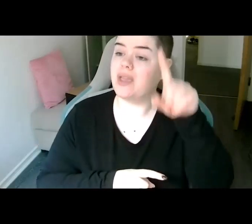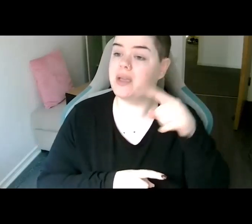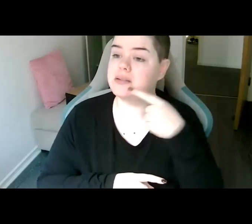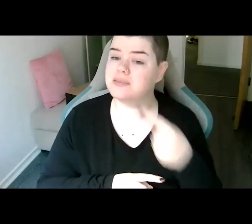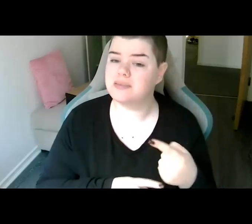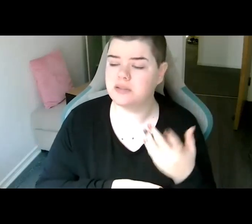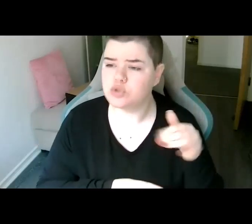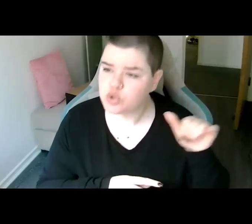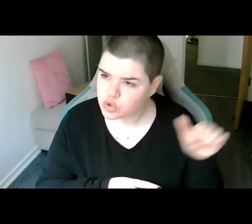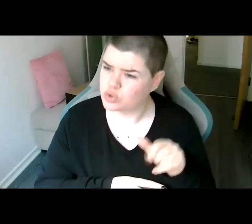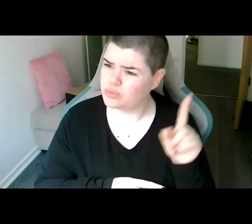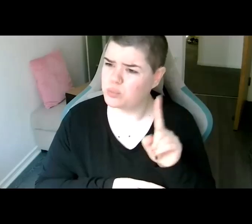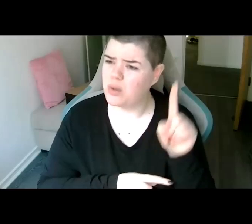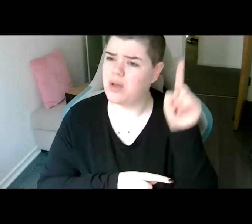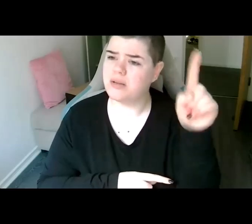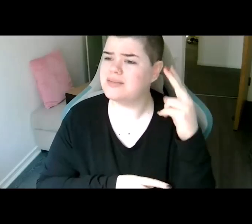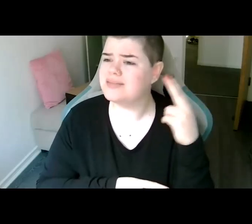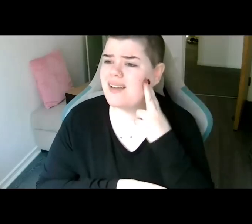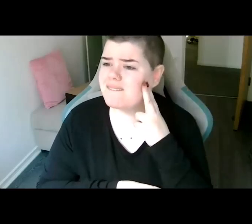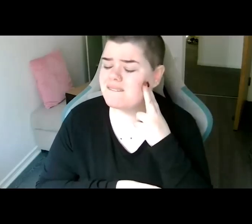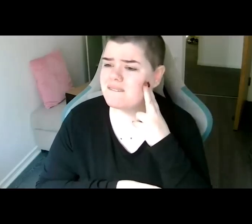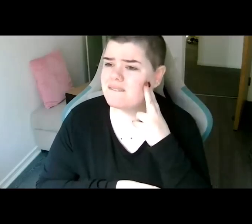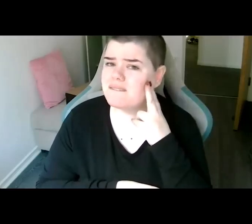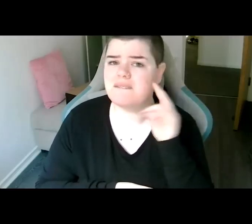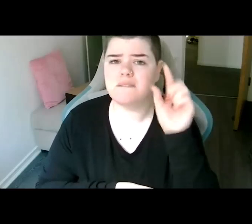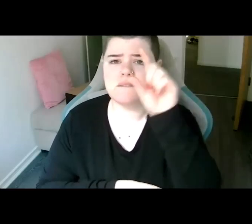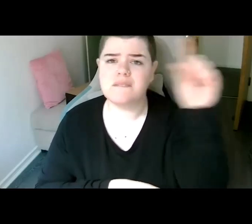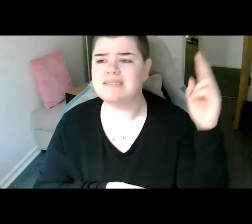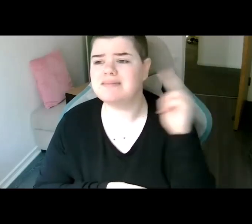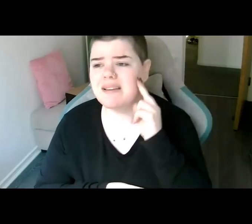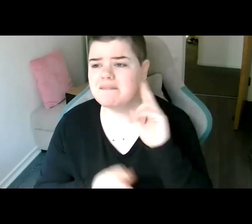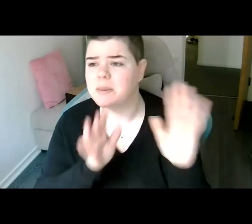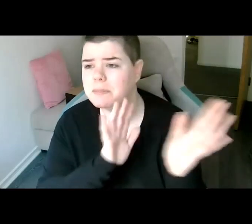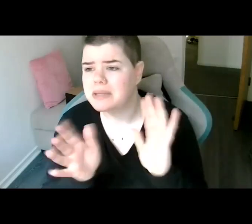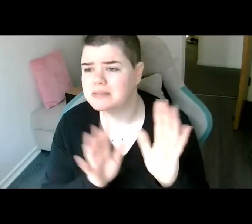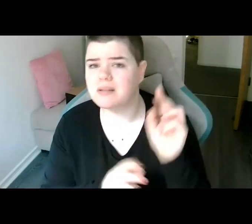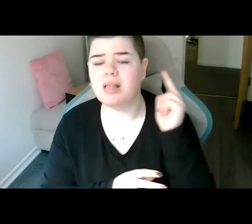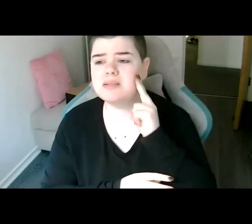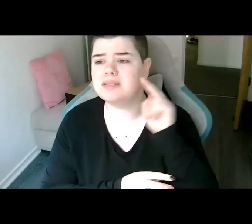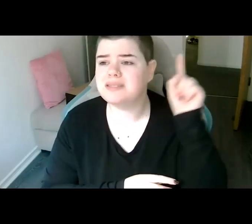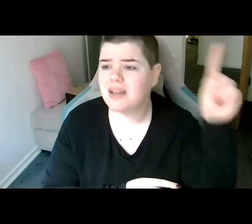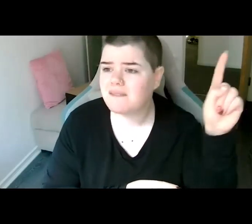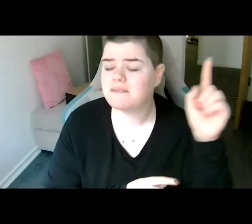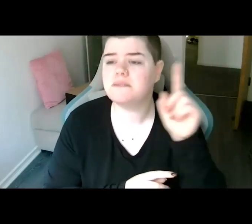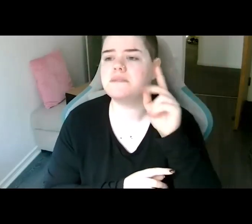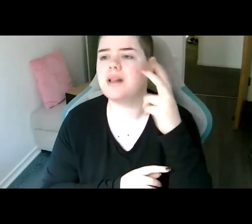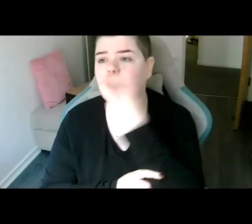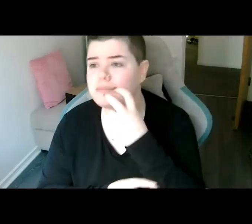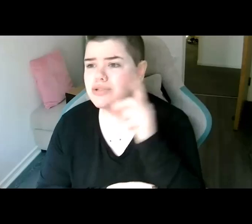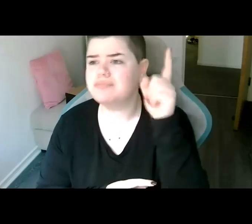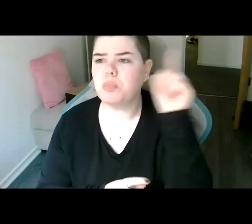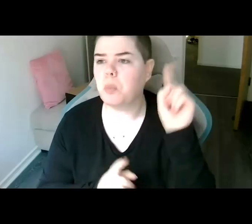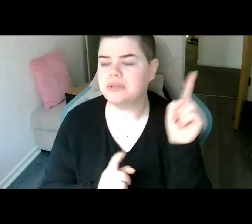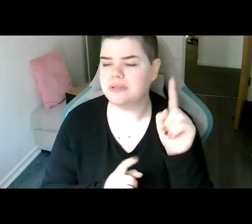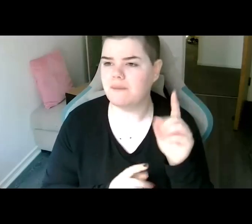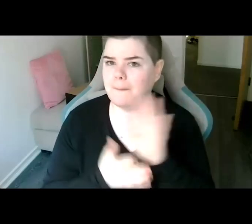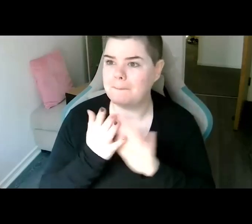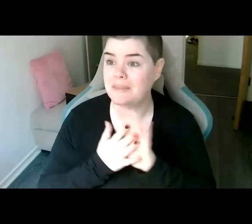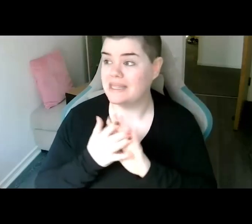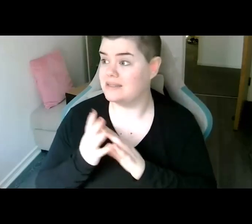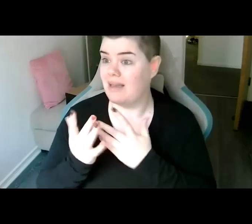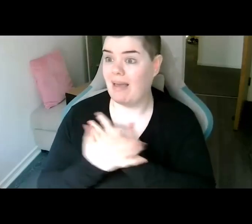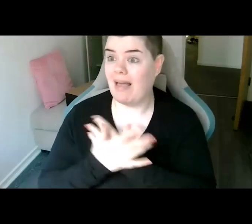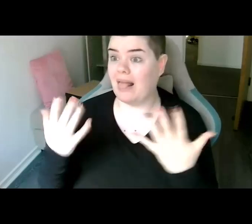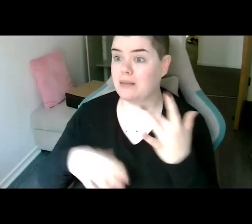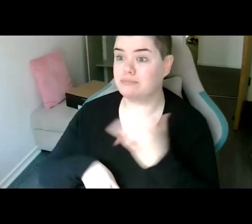Dorothy thought that, you know, if there is a sign there that just says, I'm deaf, I'm a BSL user, you know, I'm a lip reader or whatever, I think any NHS